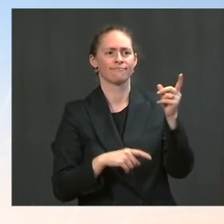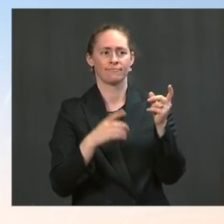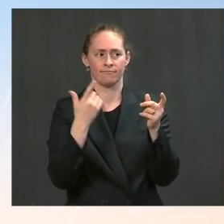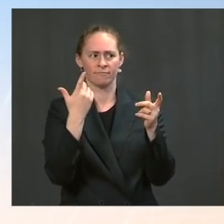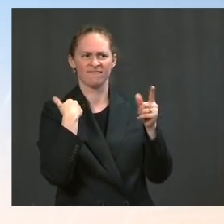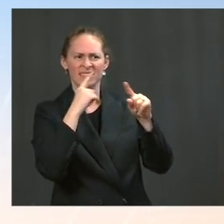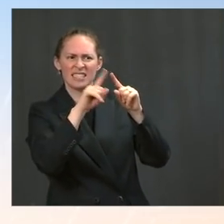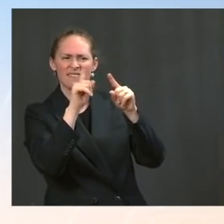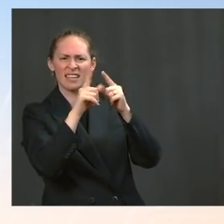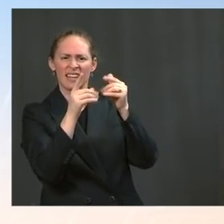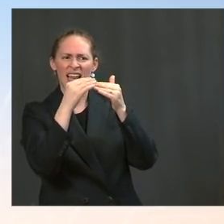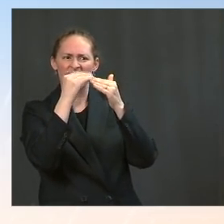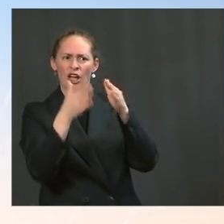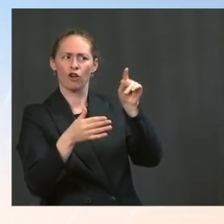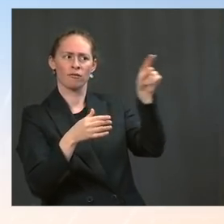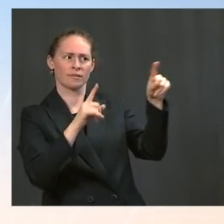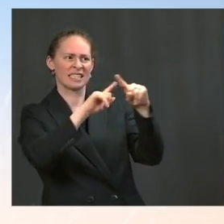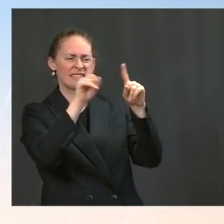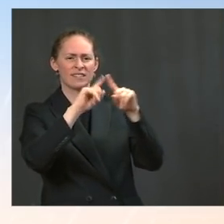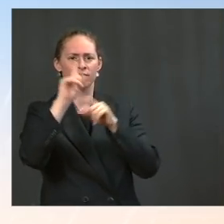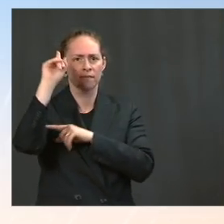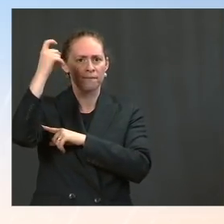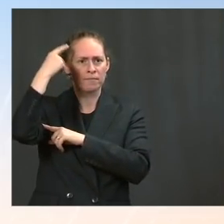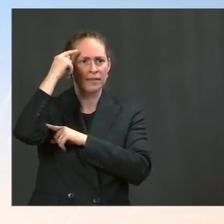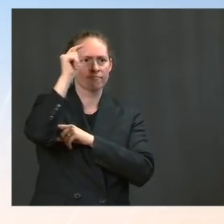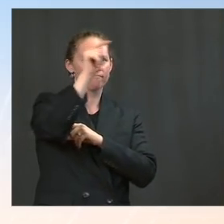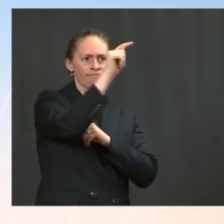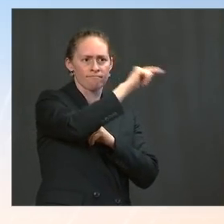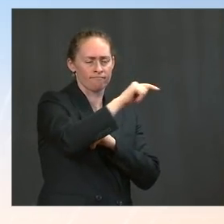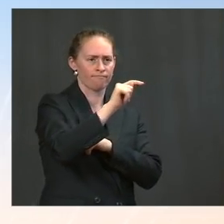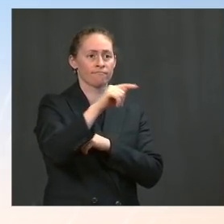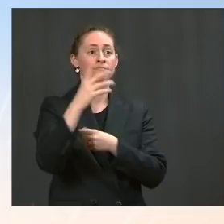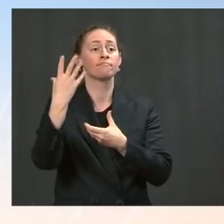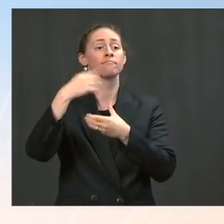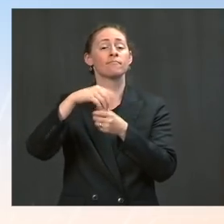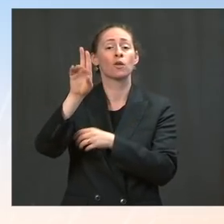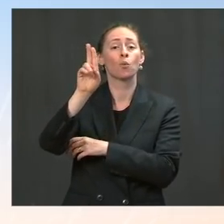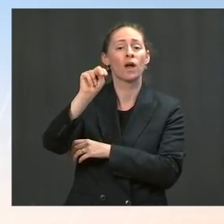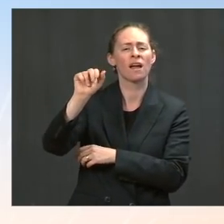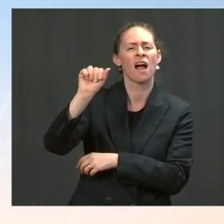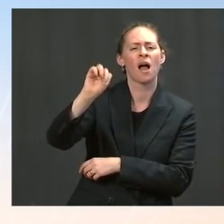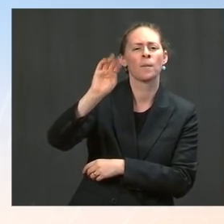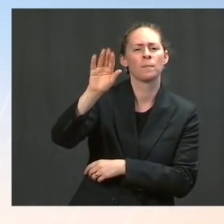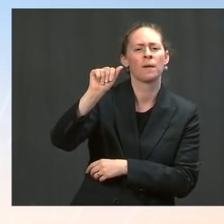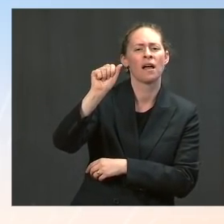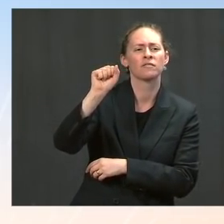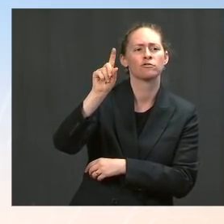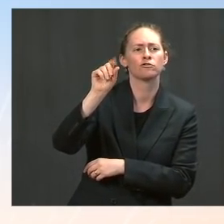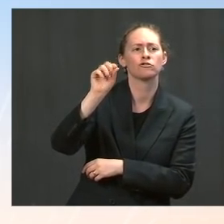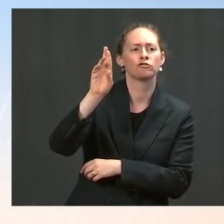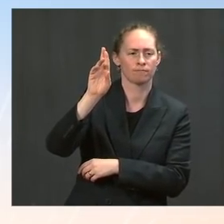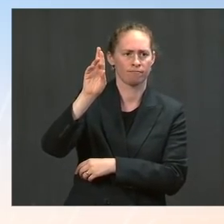including our U.N. ambassador, Linda Thomas-Greenfield, who has spent quite a bit of time of working with leaders in the region